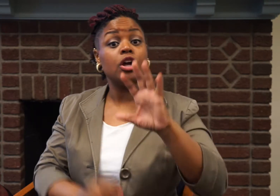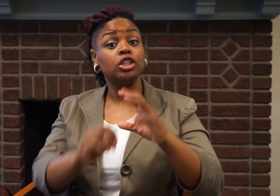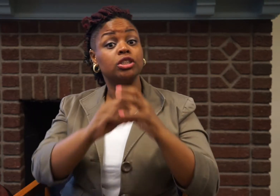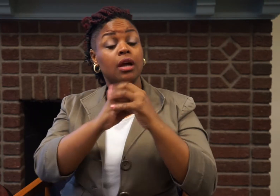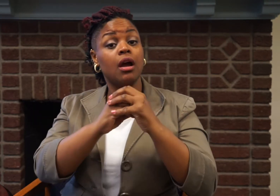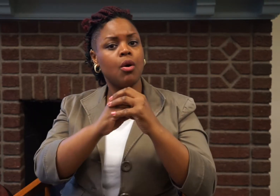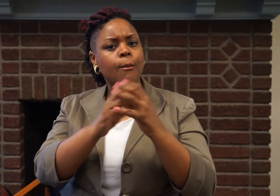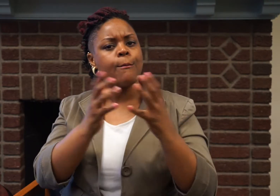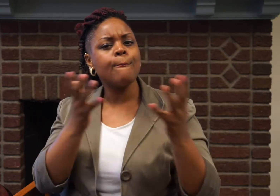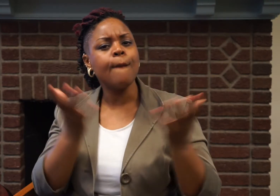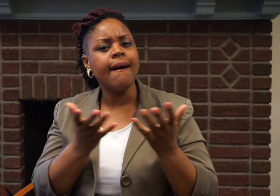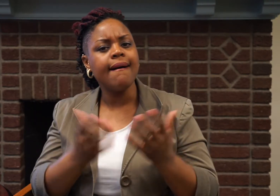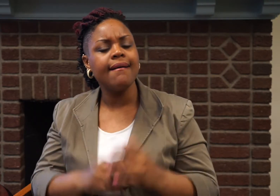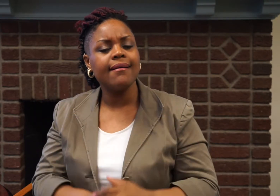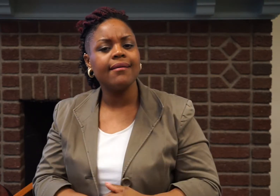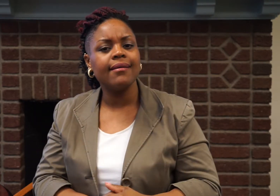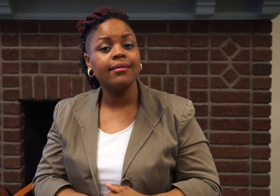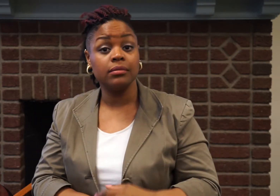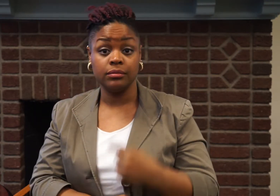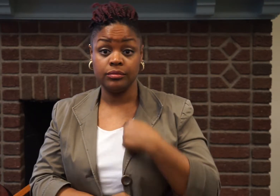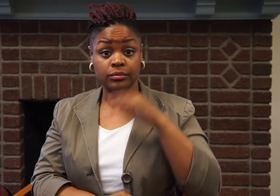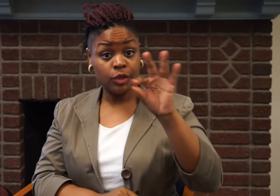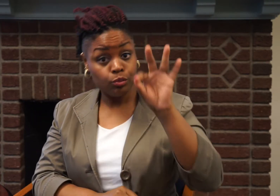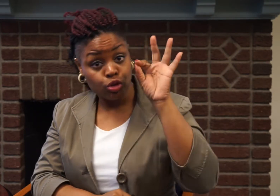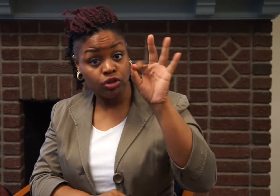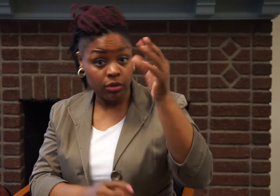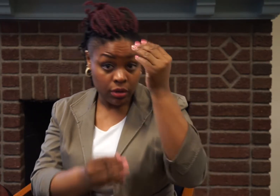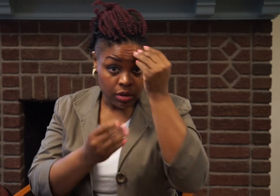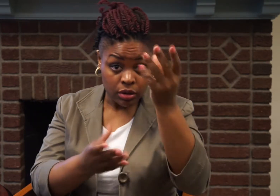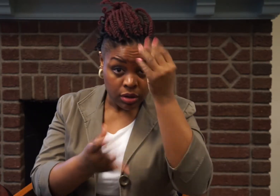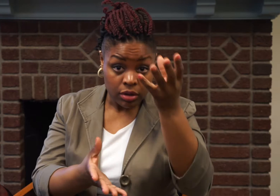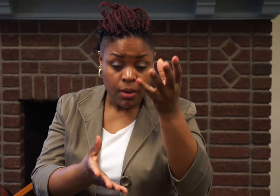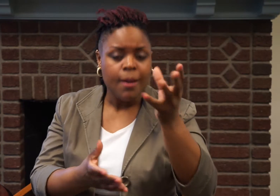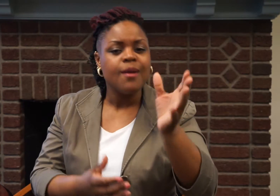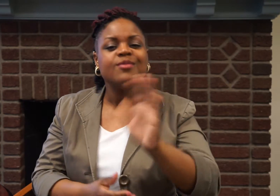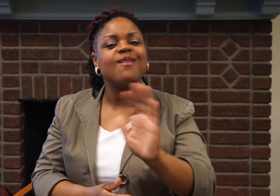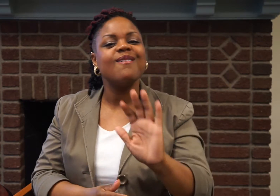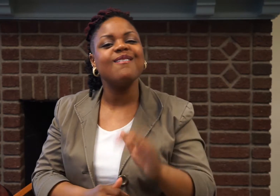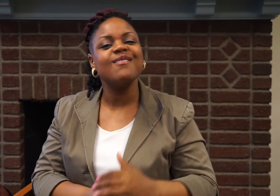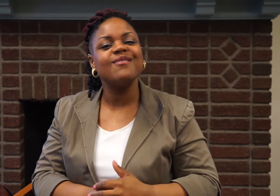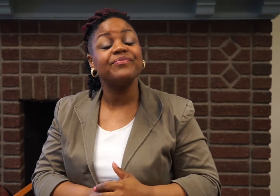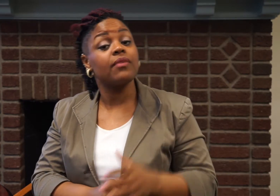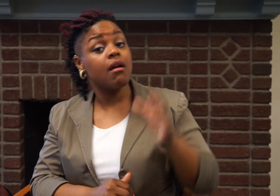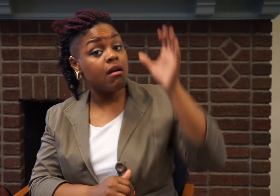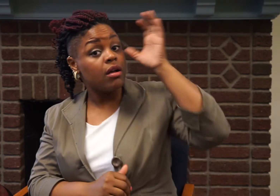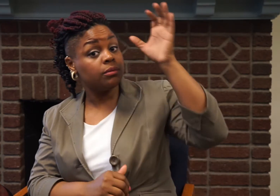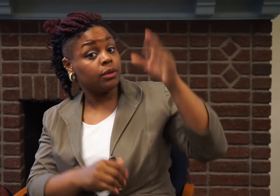What are the aspects of your intersectional identity? I don't want to preach and tell you what I think.